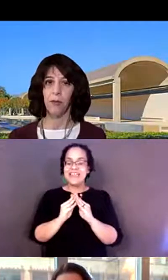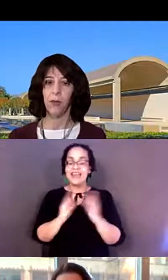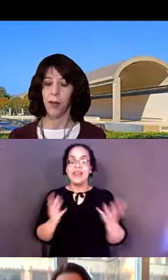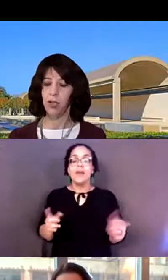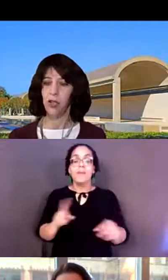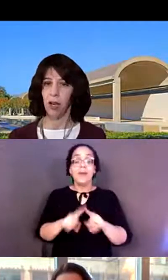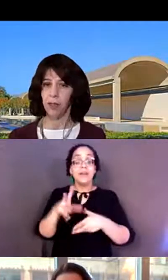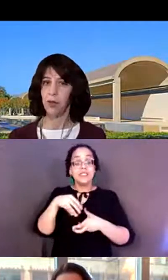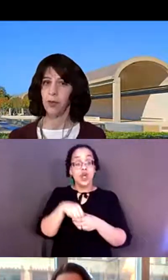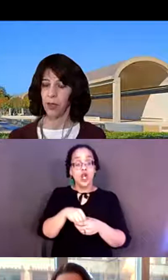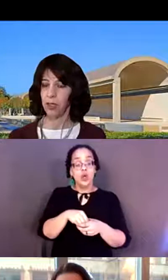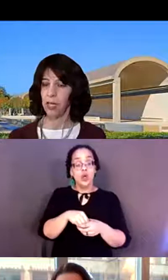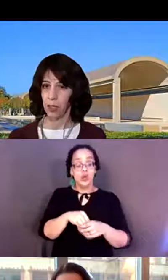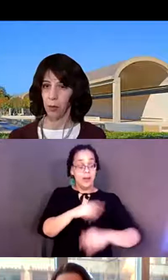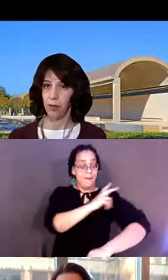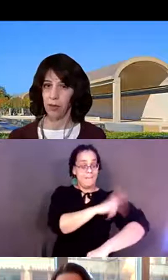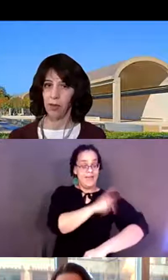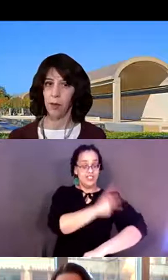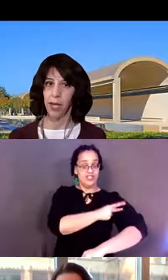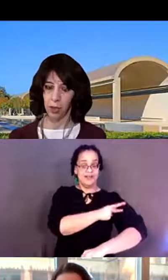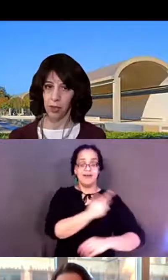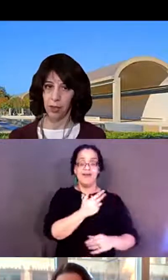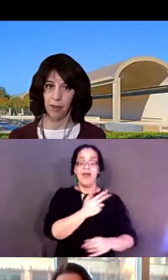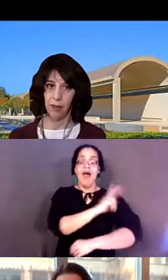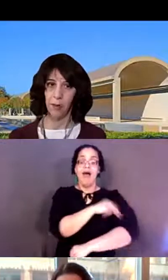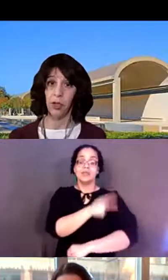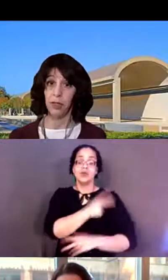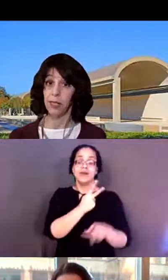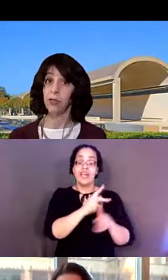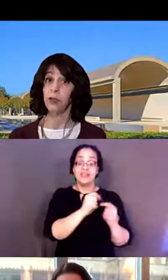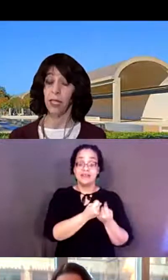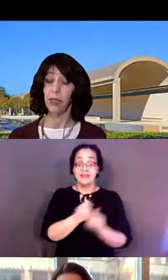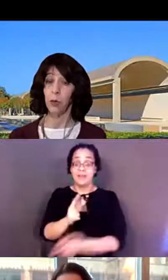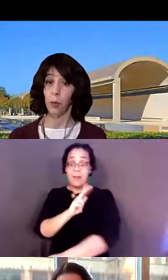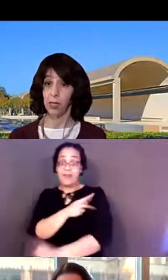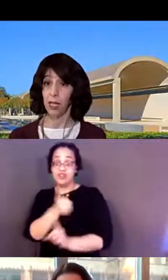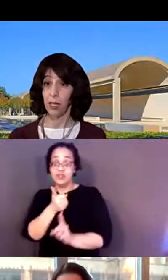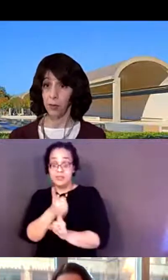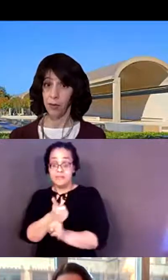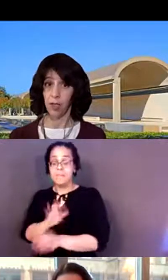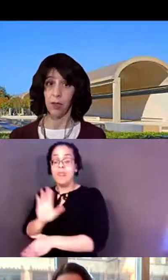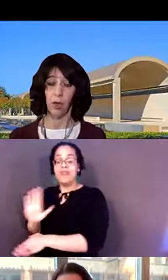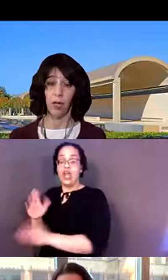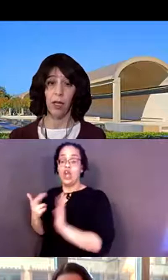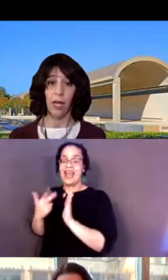the patient's hospital care team, the patient, the patient's legal